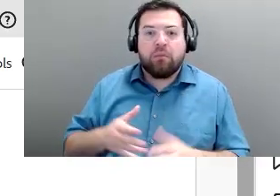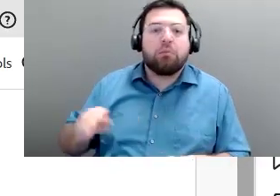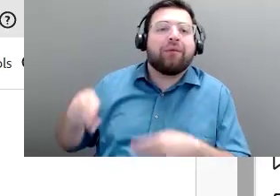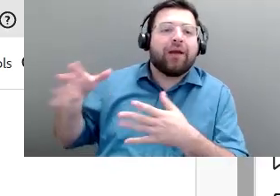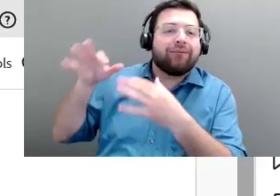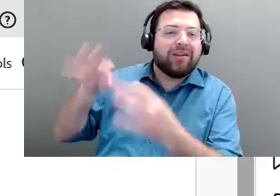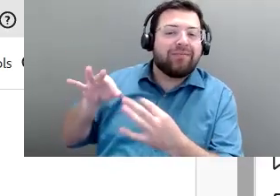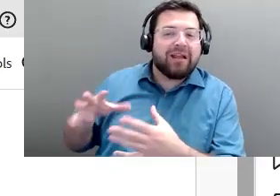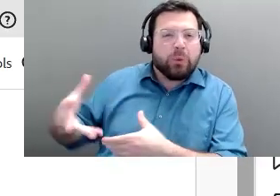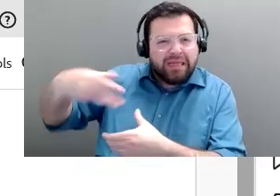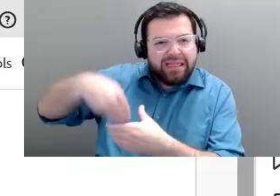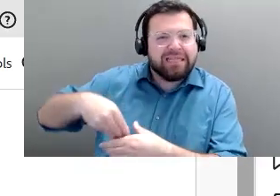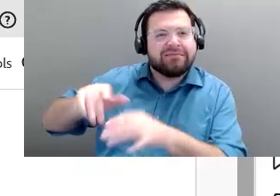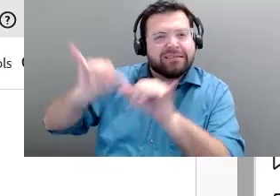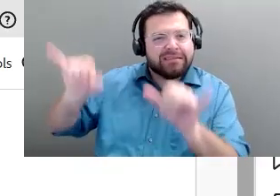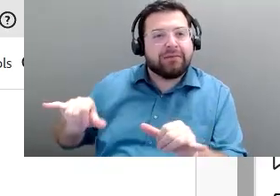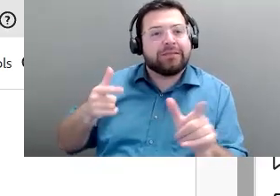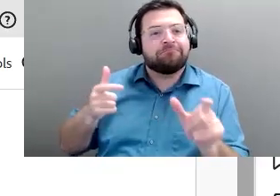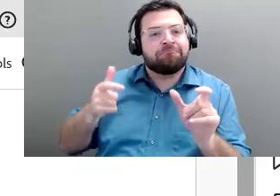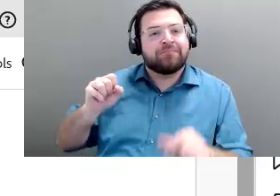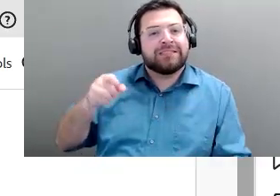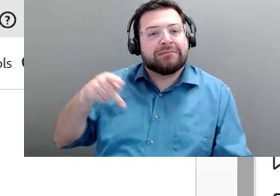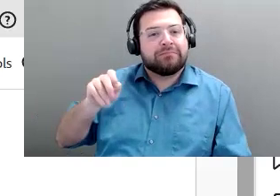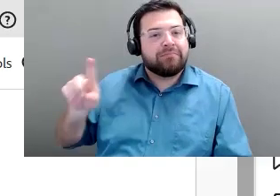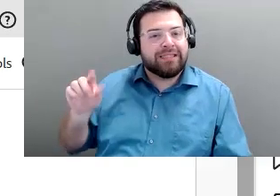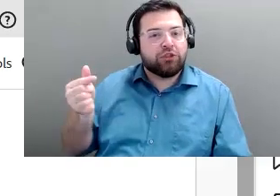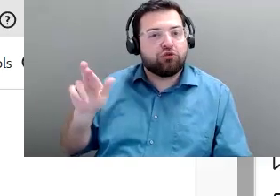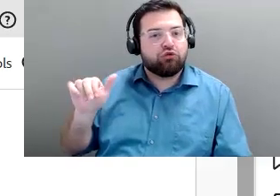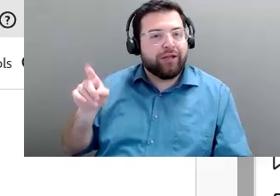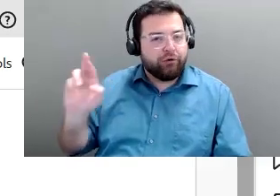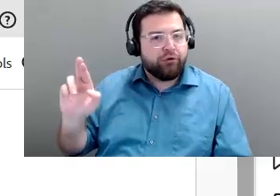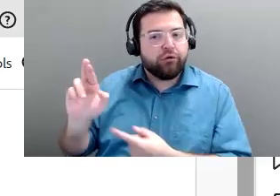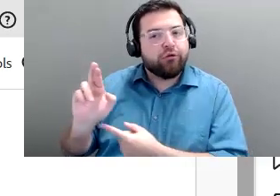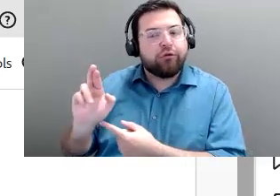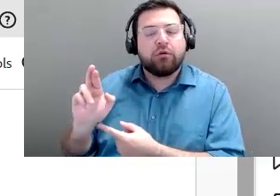So there are a couple different, you know, places where you can give feedback.